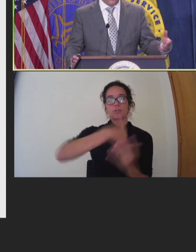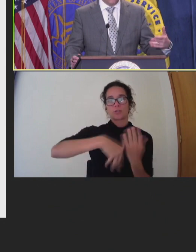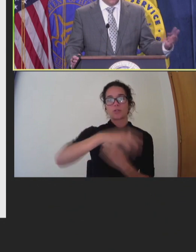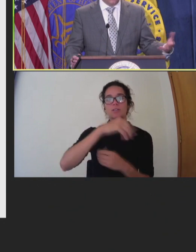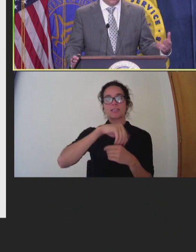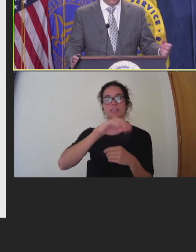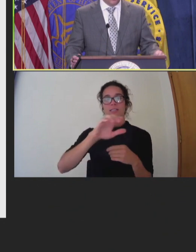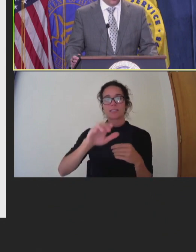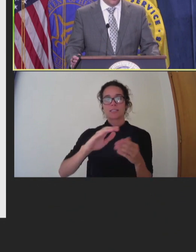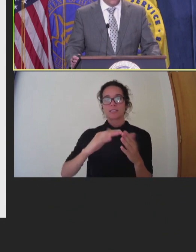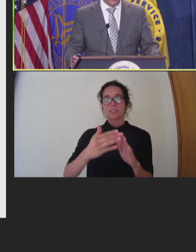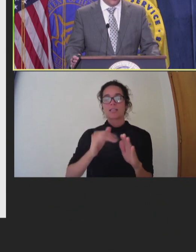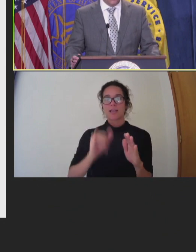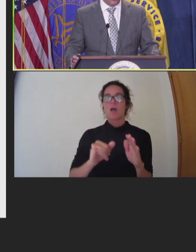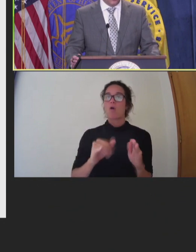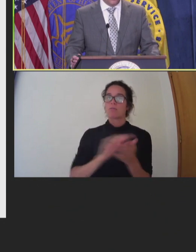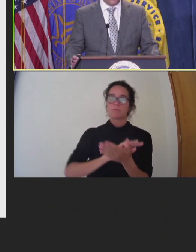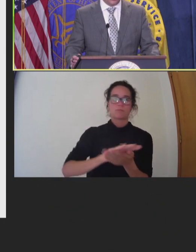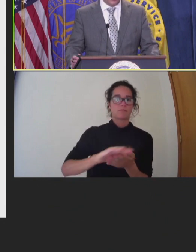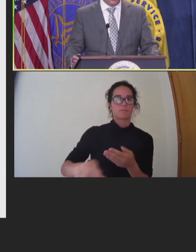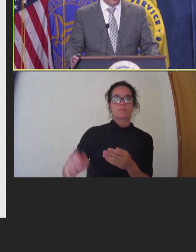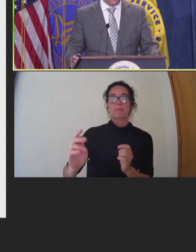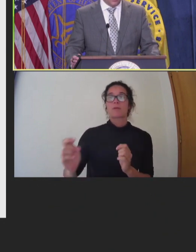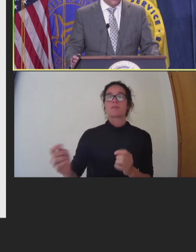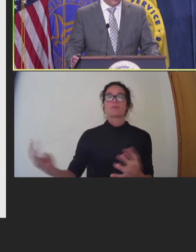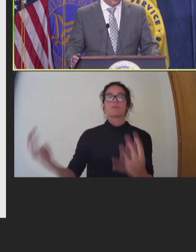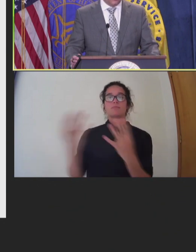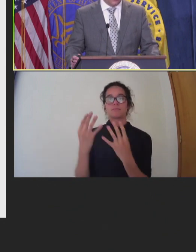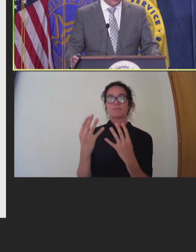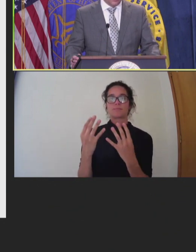fruitful. People were able to make those appointments online and get their kids in.